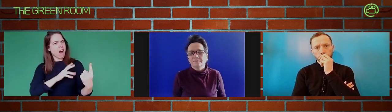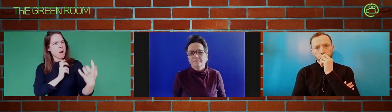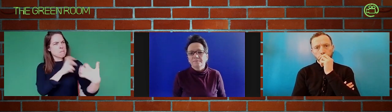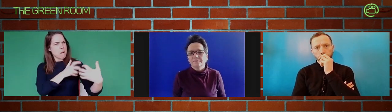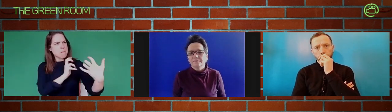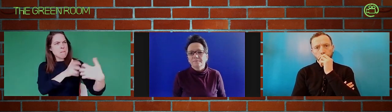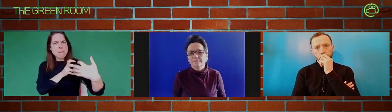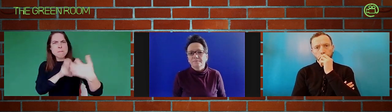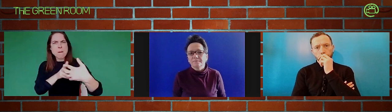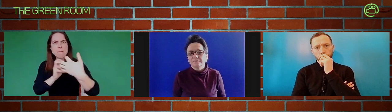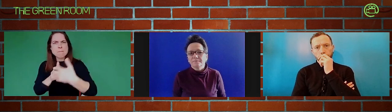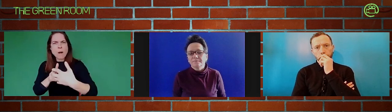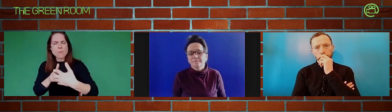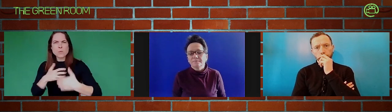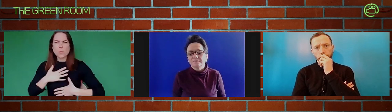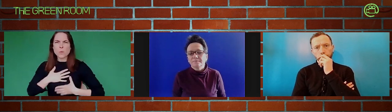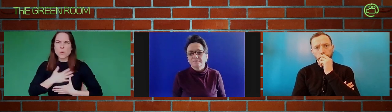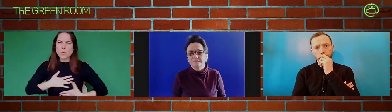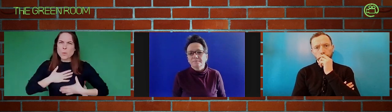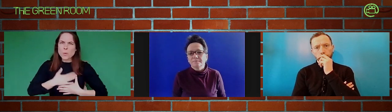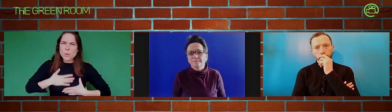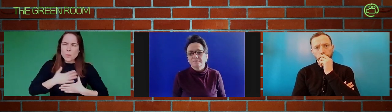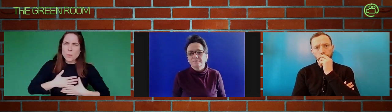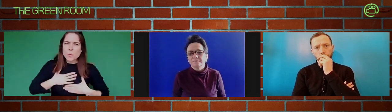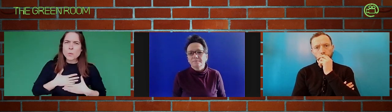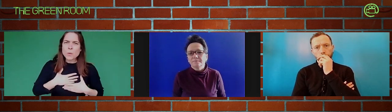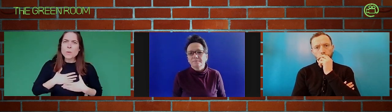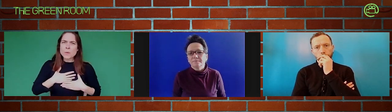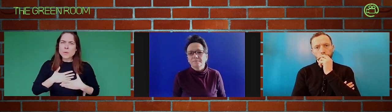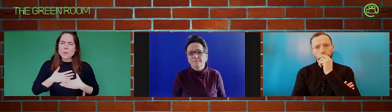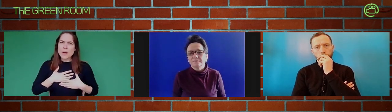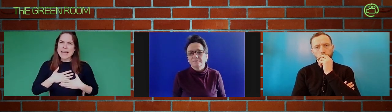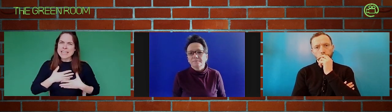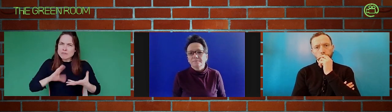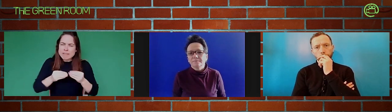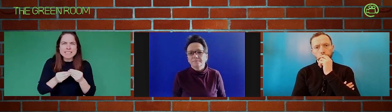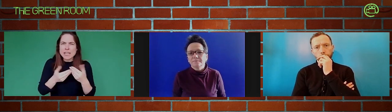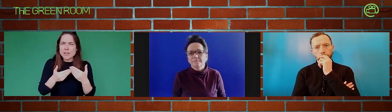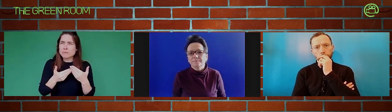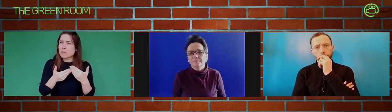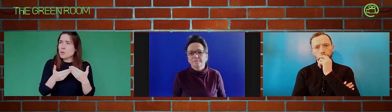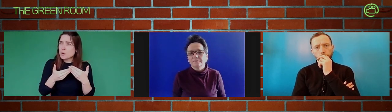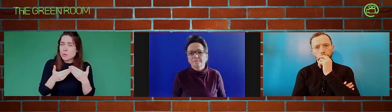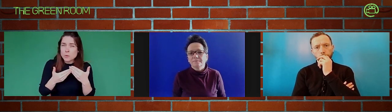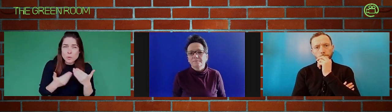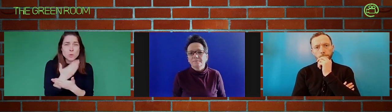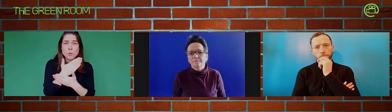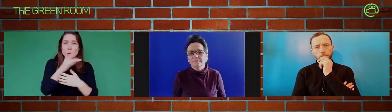that is just really exciting. So I'm going to just slide back to my questions